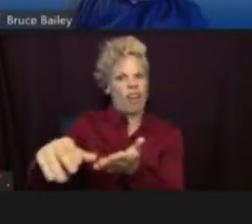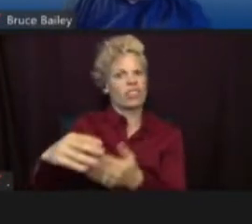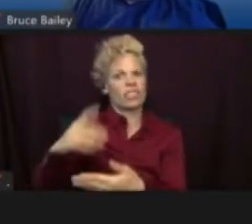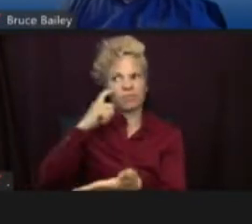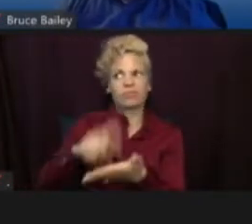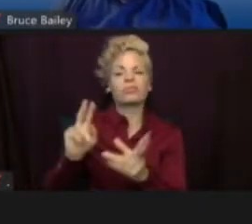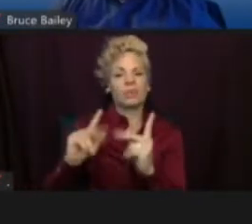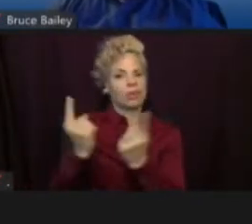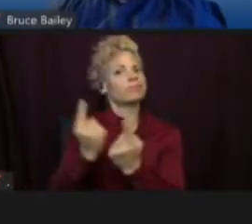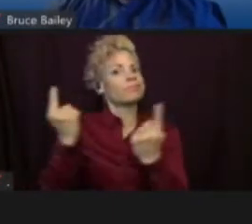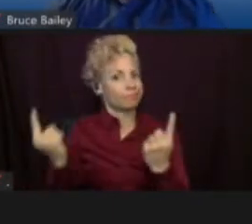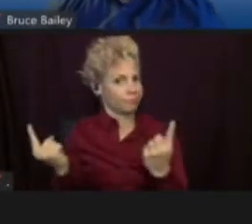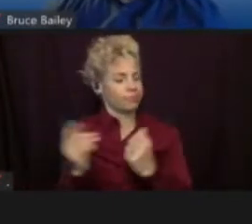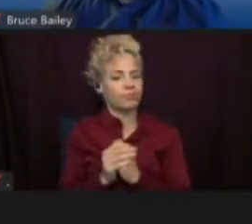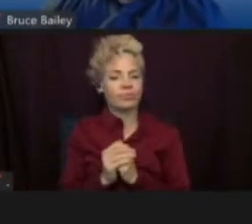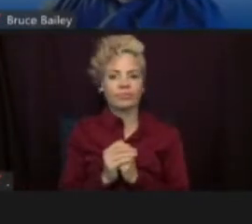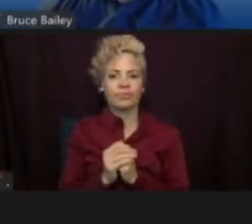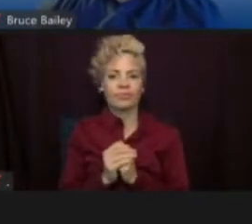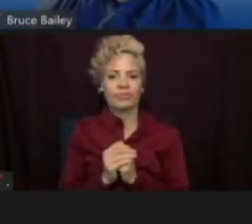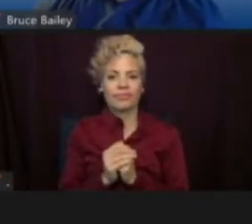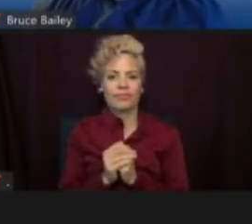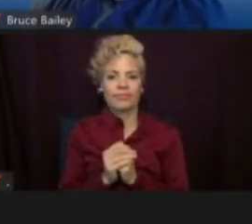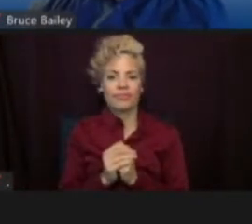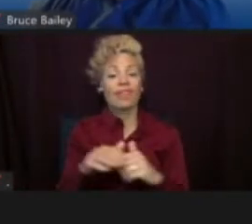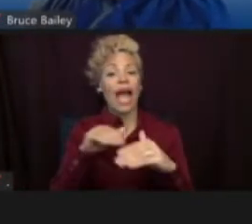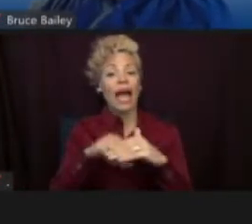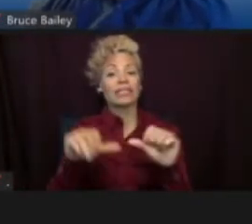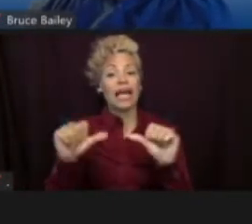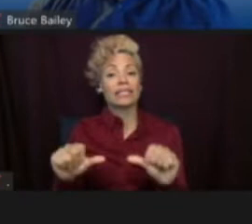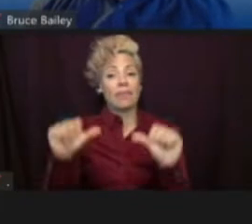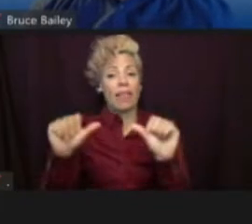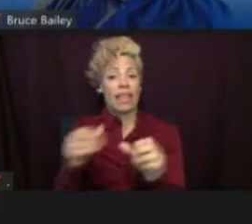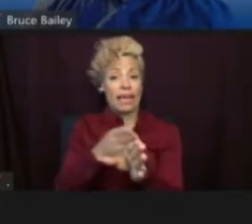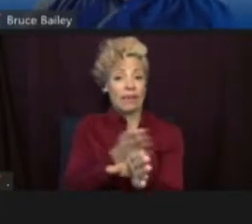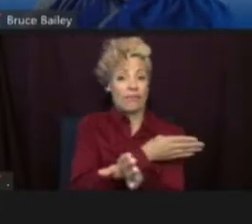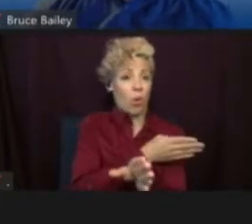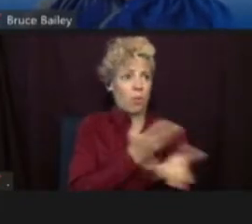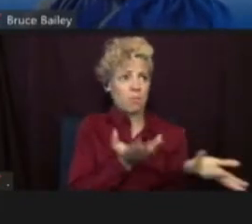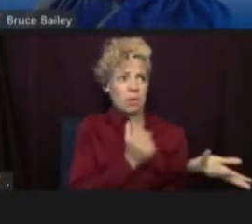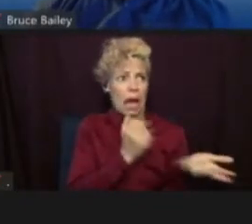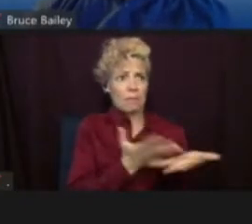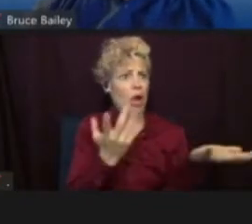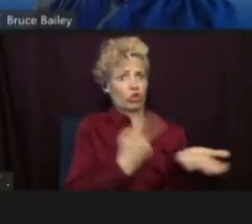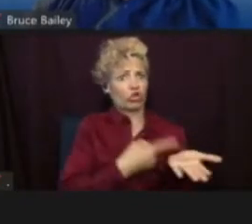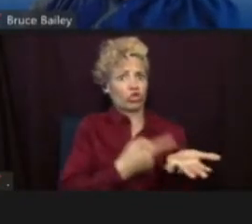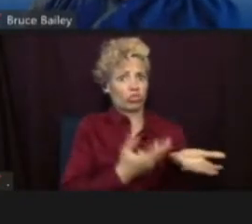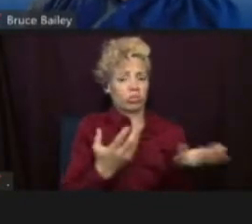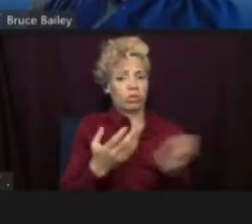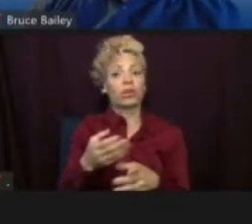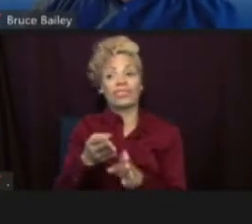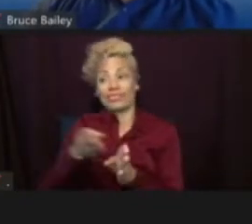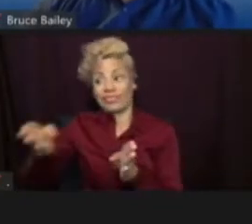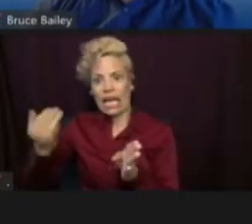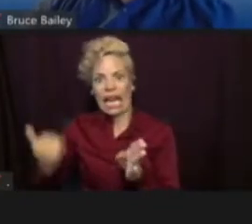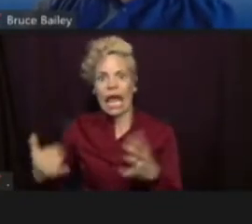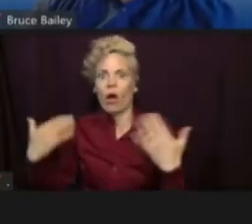Wire accessibility may not have been as much of a focus before, now there's a better appreciation for accessibility as essential.